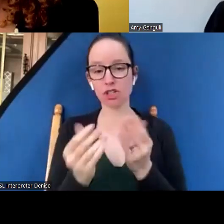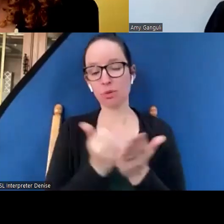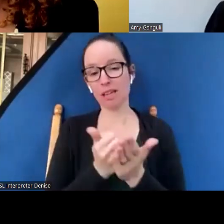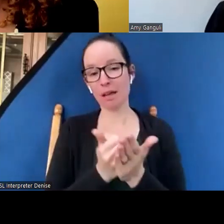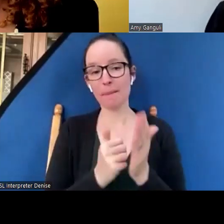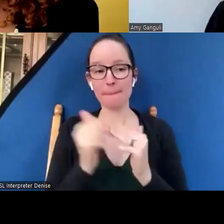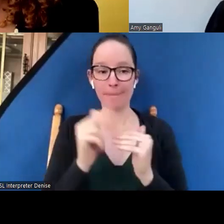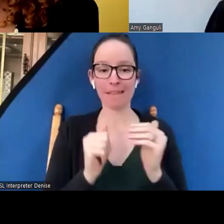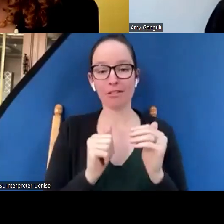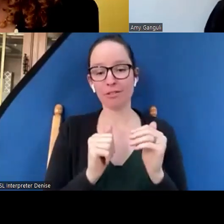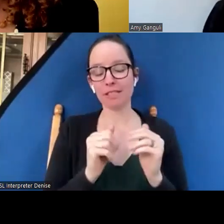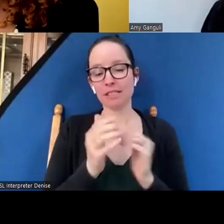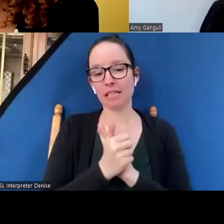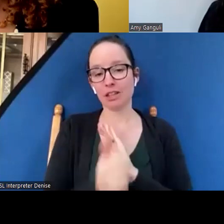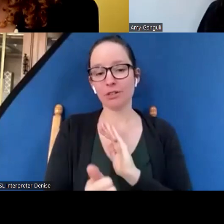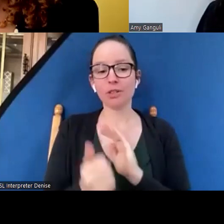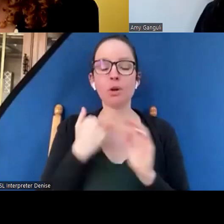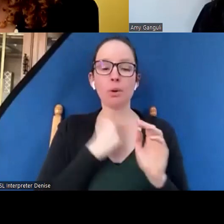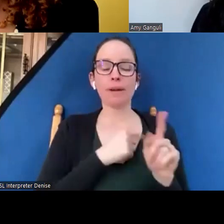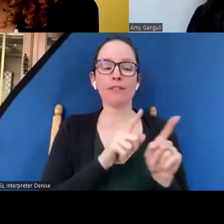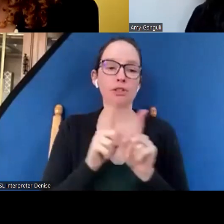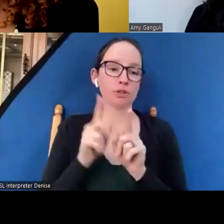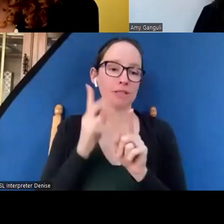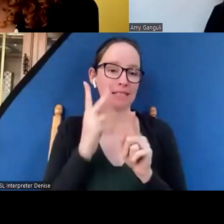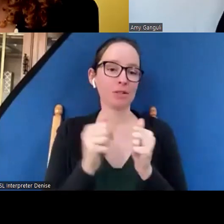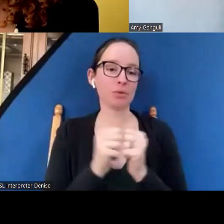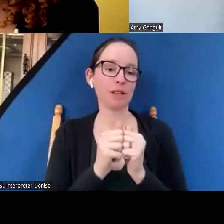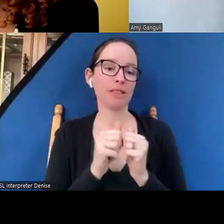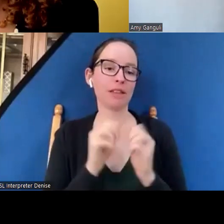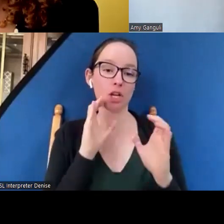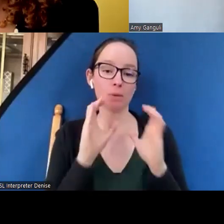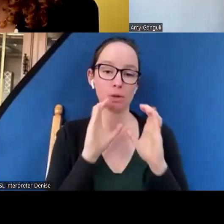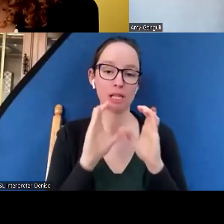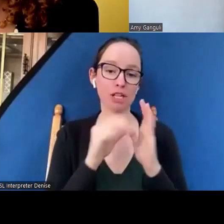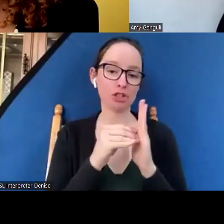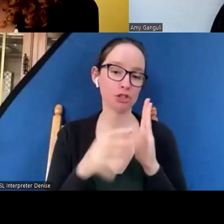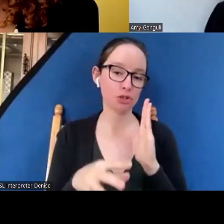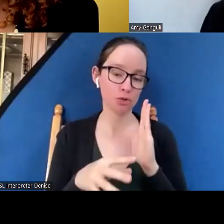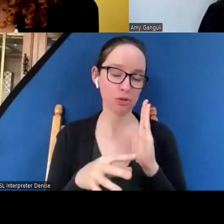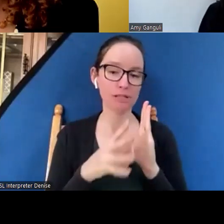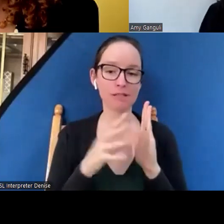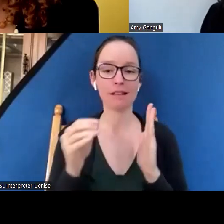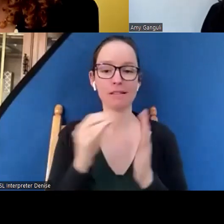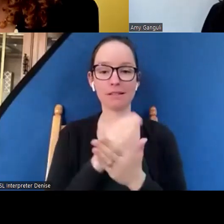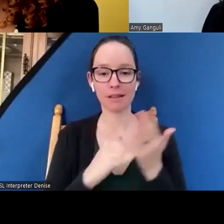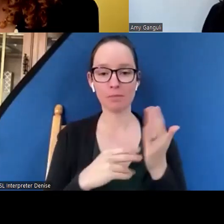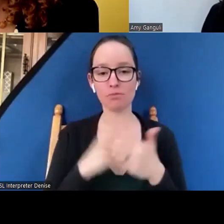We've also seen that with the communication students and even some project management assistance from students.